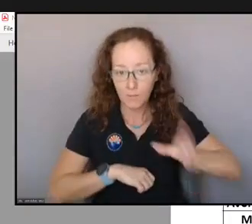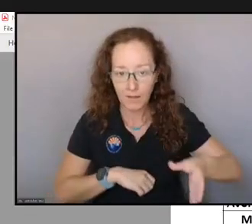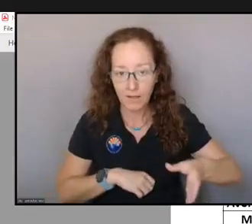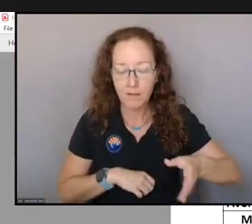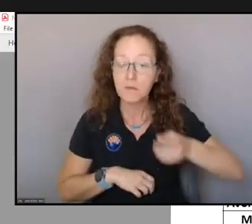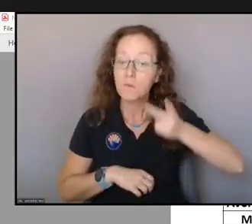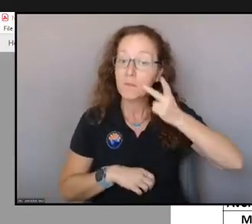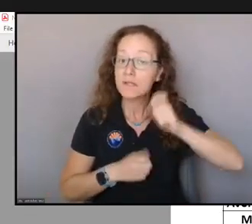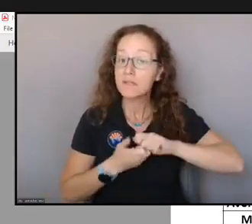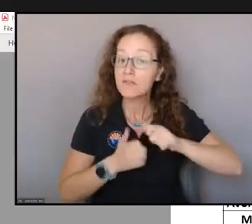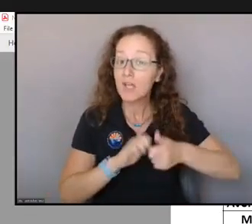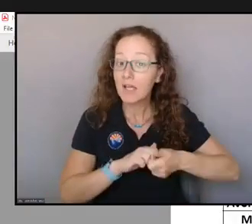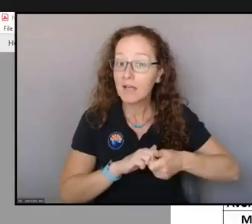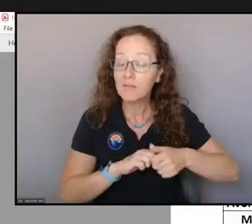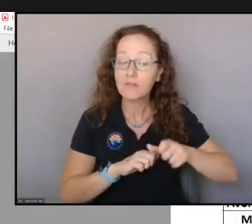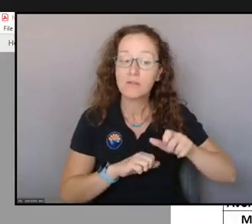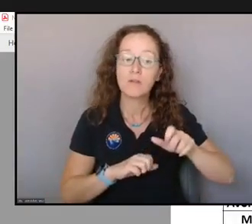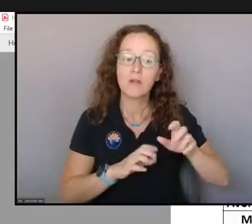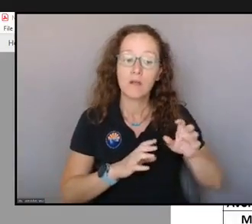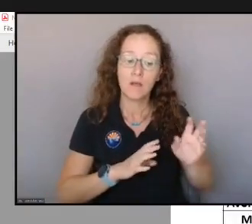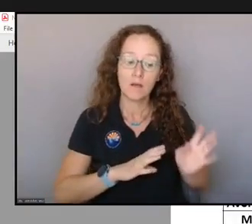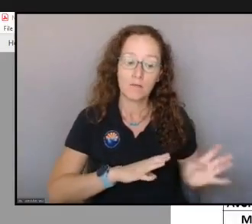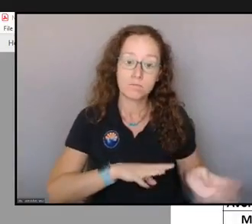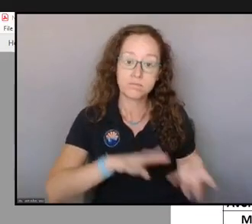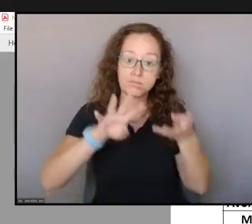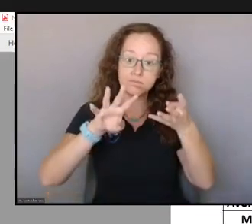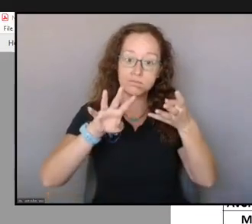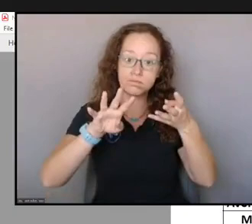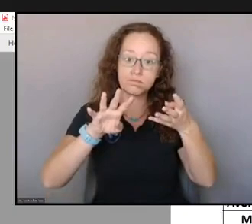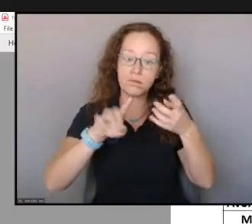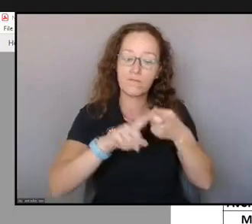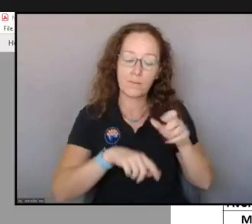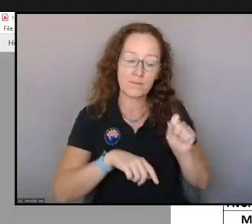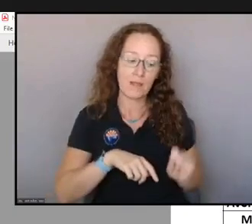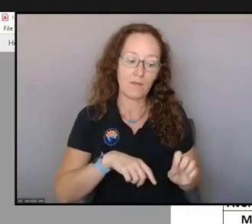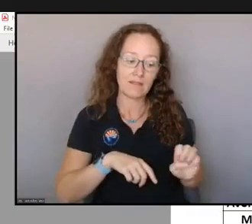COMPONENT OF THE WIND. THAT WOULD BE PROBLEMATIC FOR THE WEST SIDE IF ANY OF